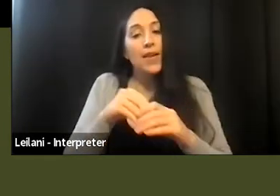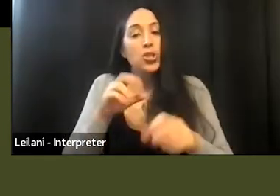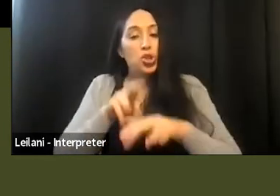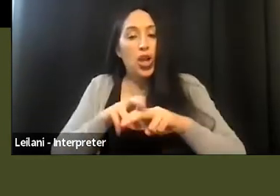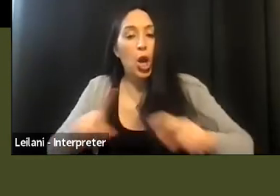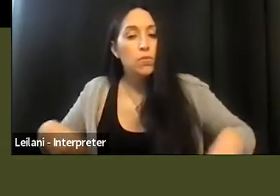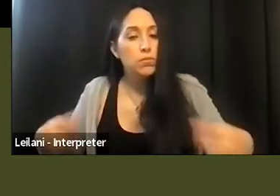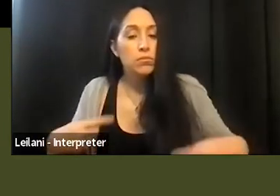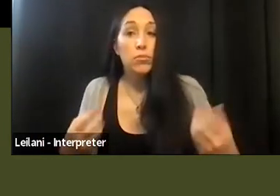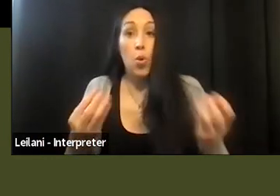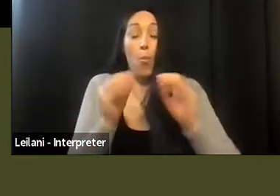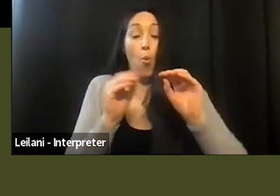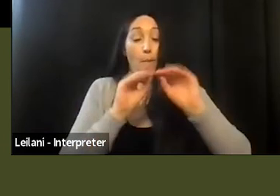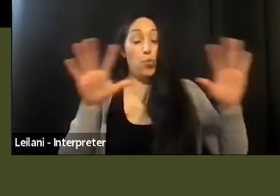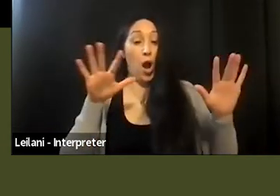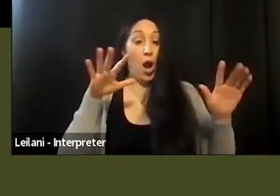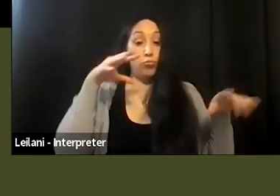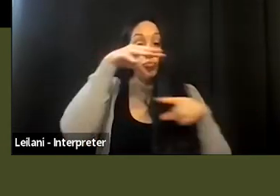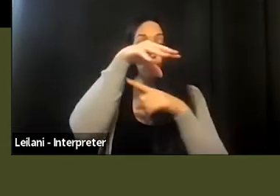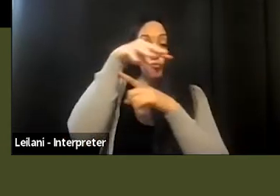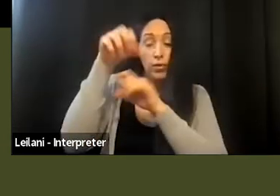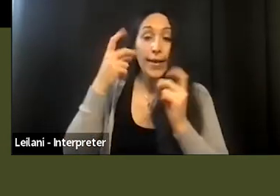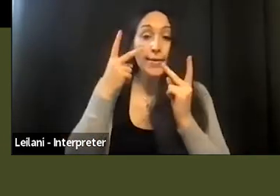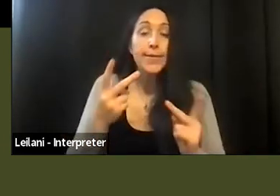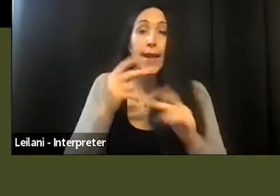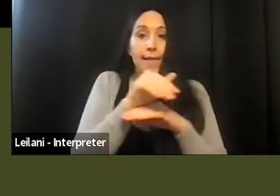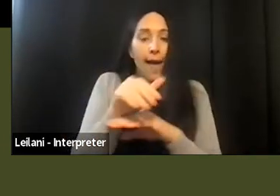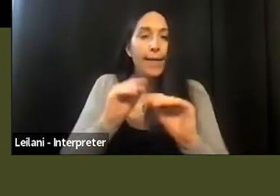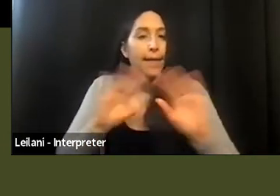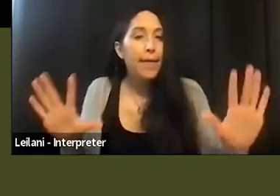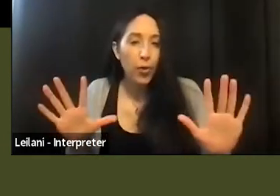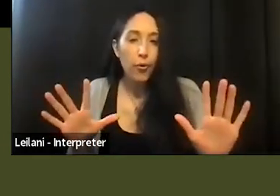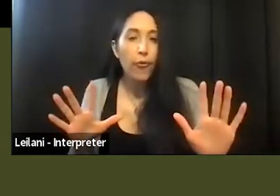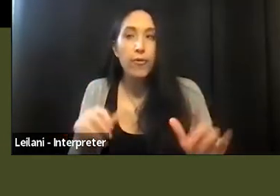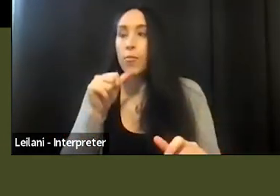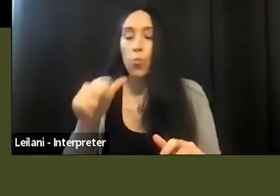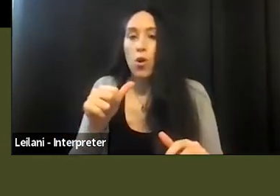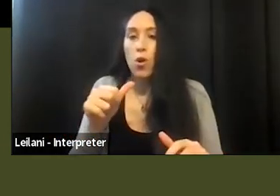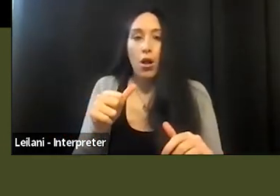but also the brighter it is, it's more accessible for people at nighttime too. We're not gonna bump into things. We're not gonna trip.